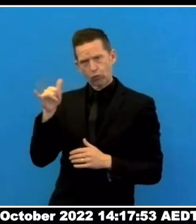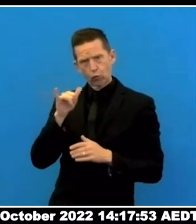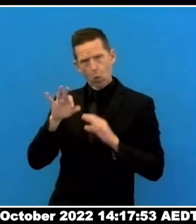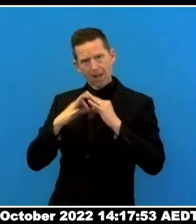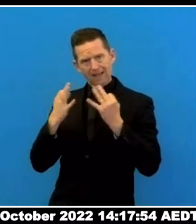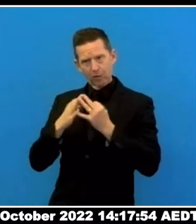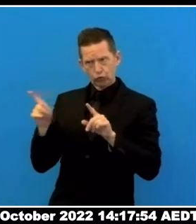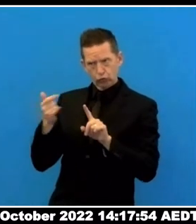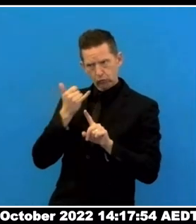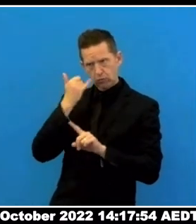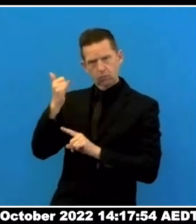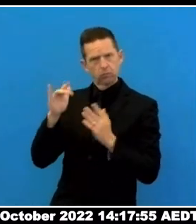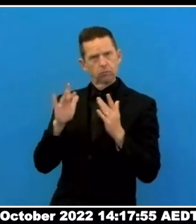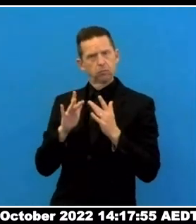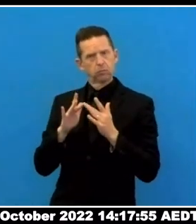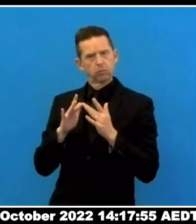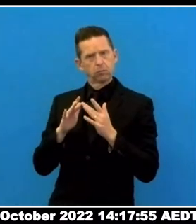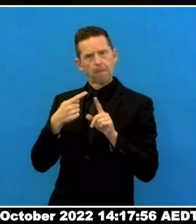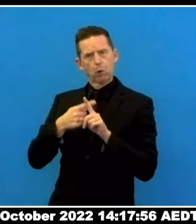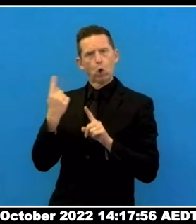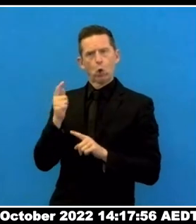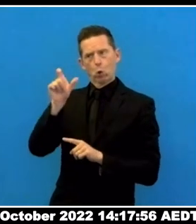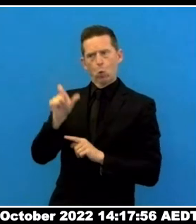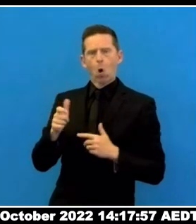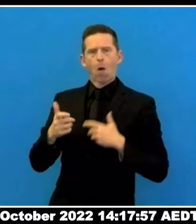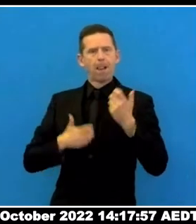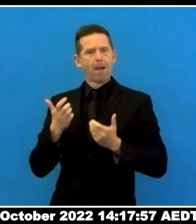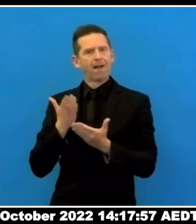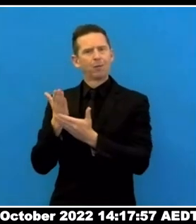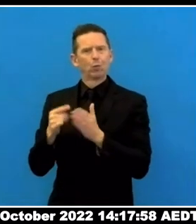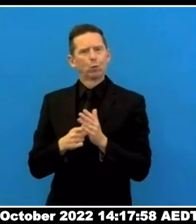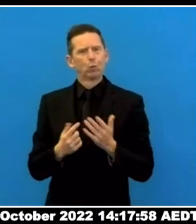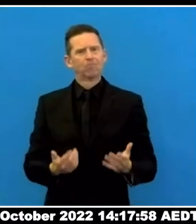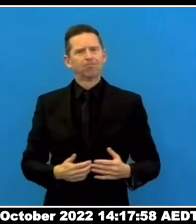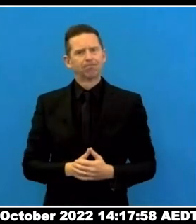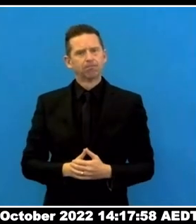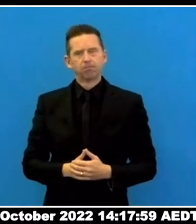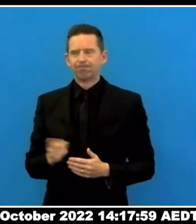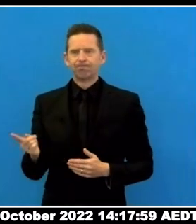you were on the phone to and who you made a complaint to? No.